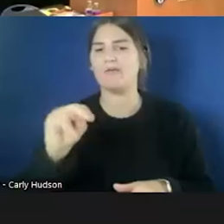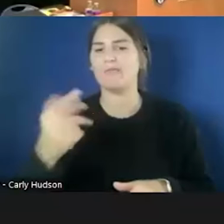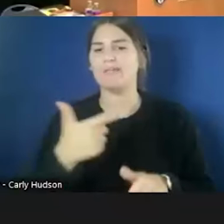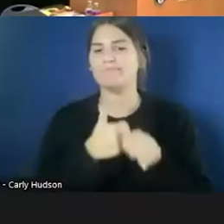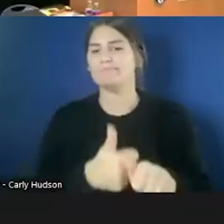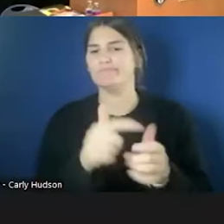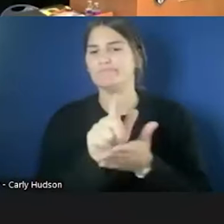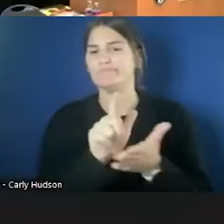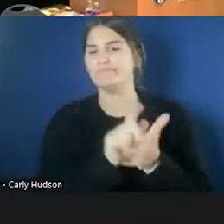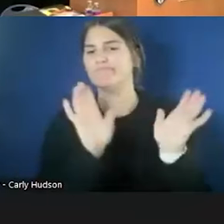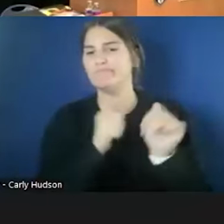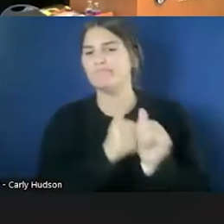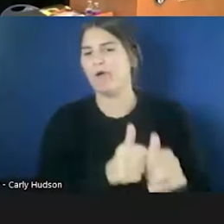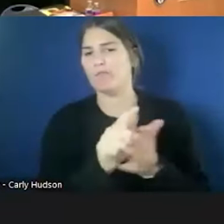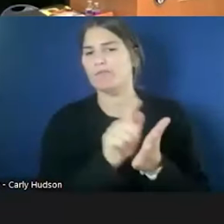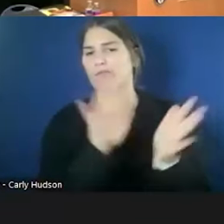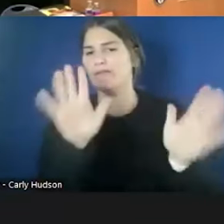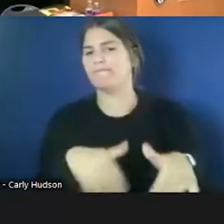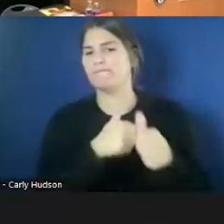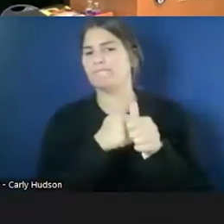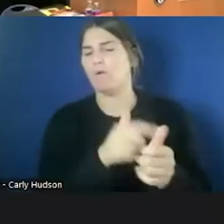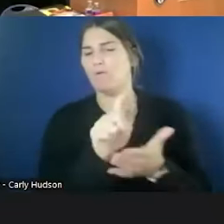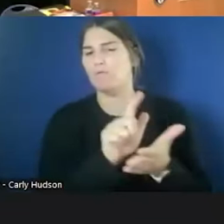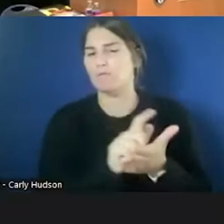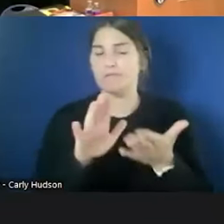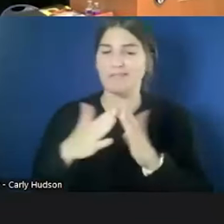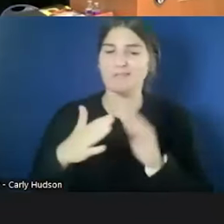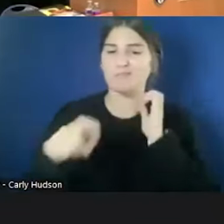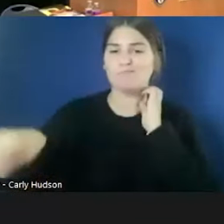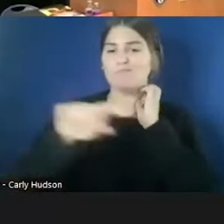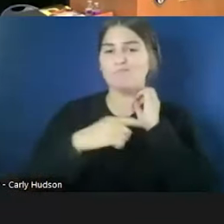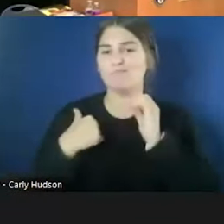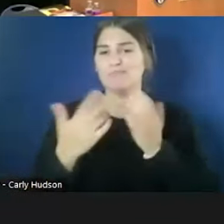but are we are adhering to the communities and the human beings that we serve that to